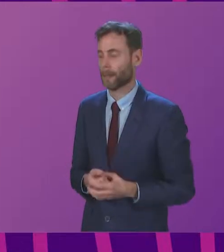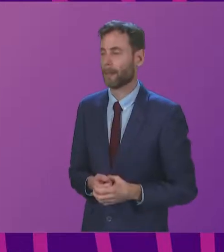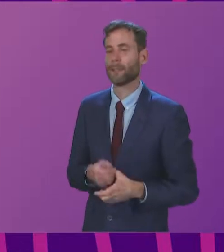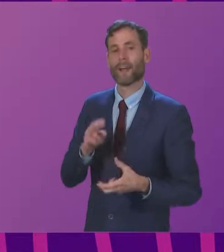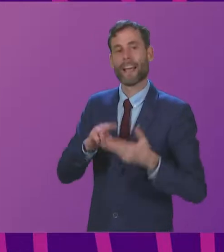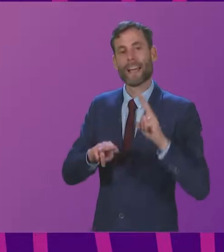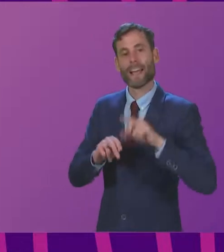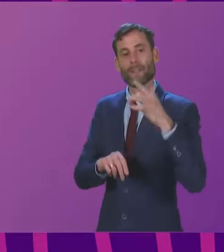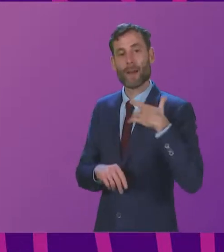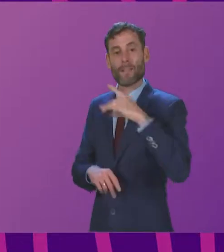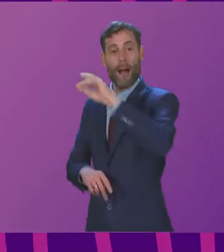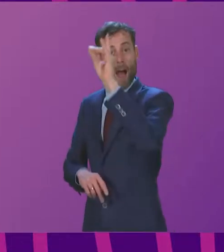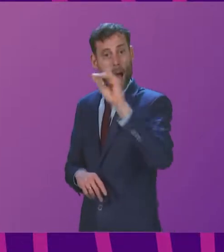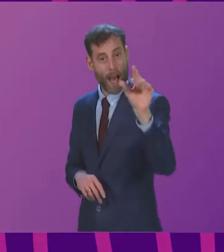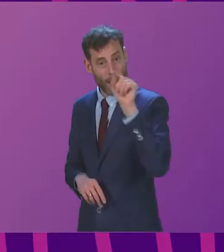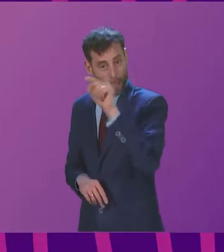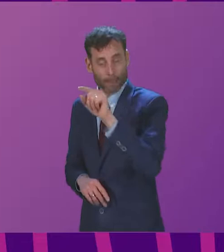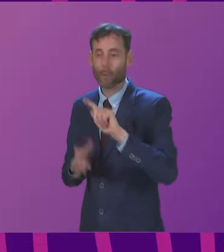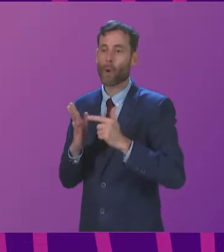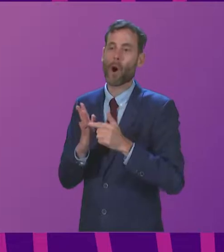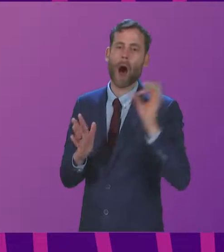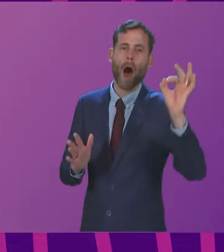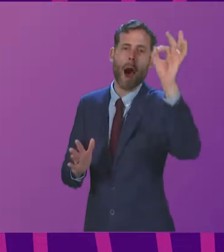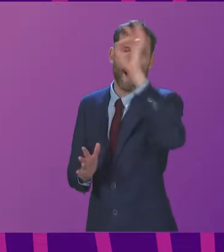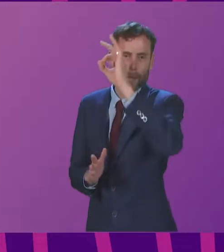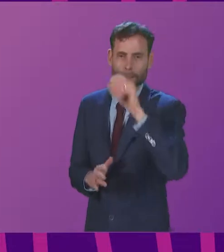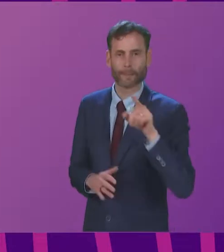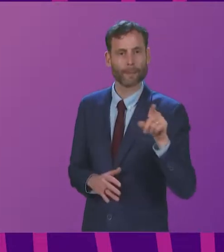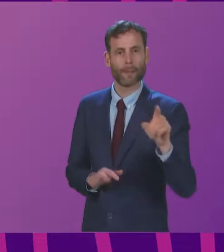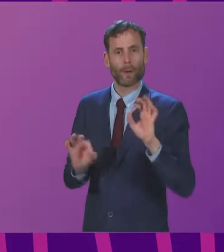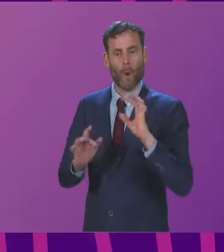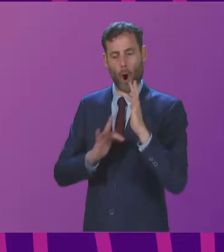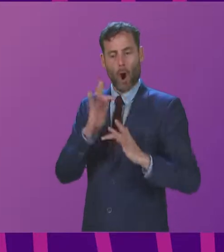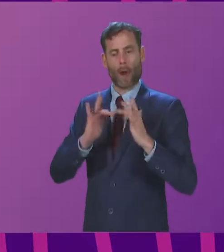Highland area or on one of the islands that does not use online booking will be contacted